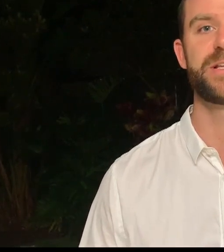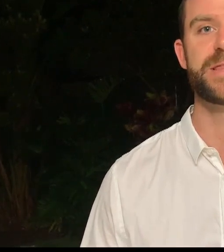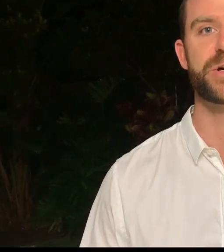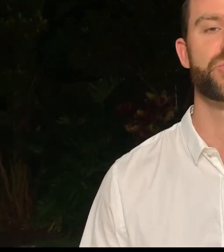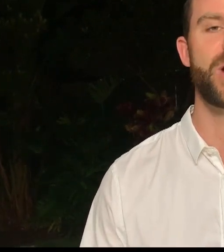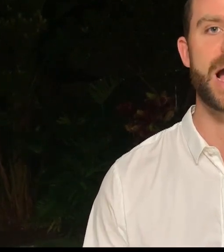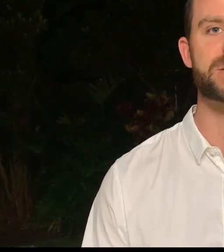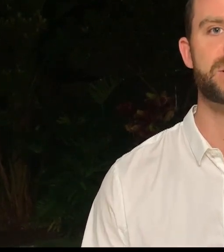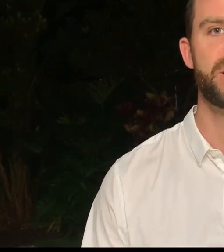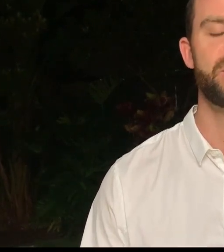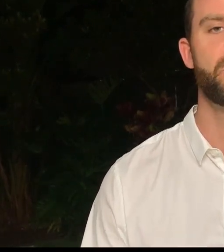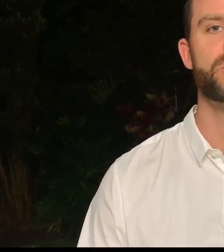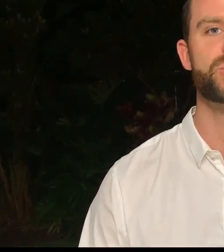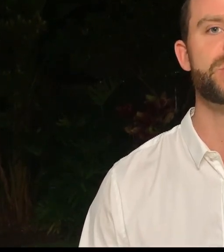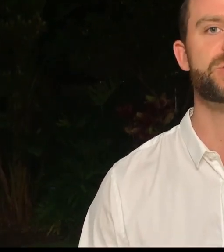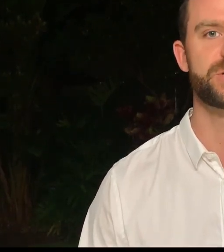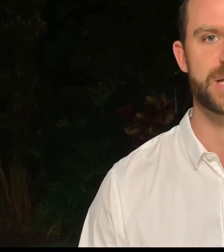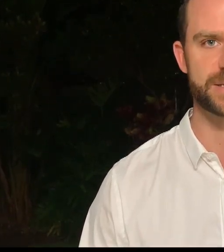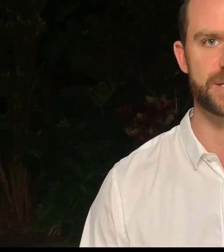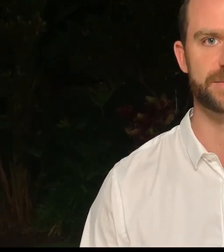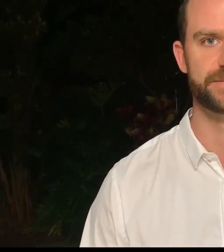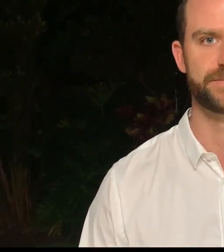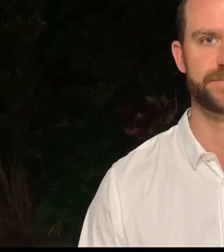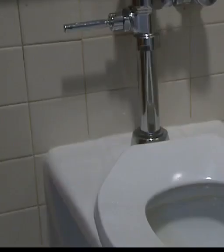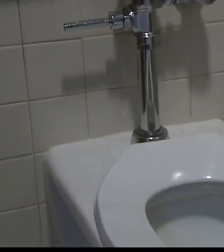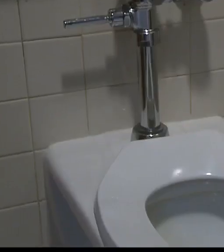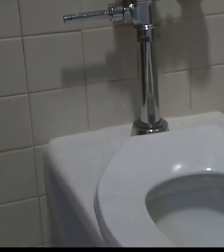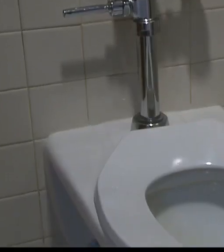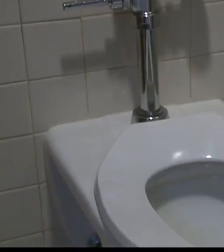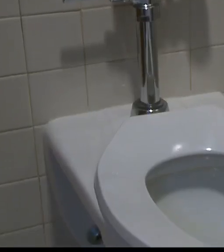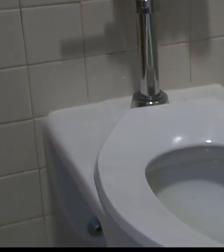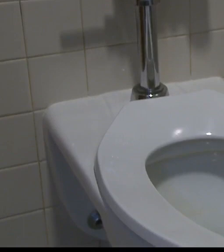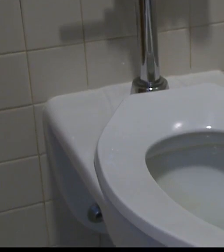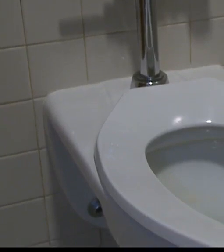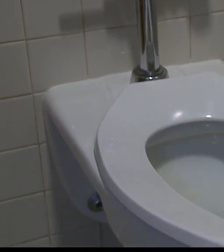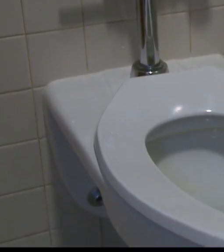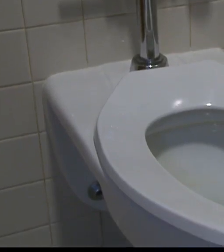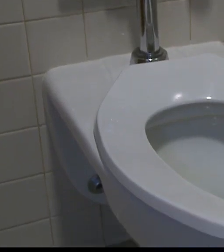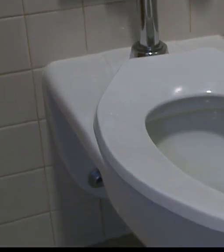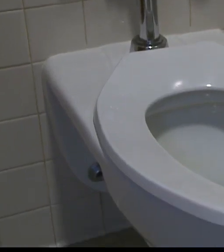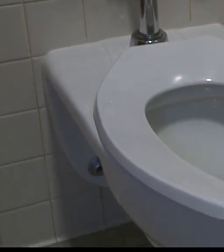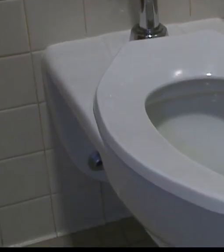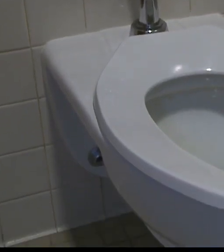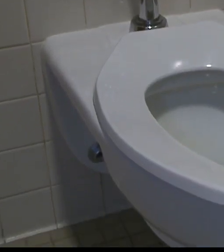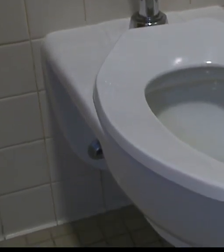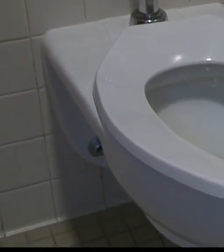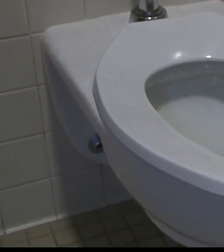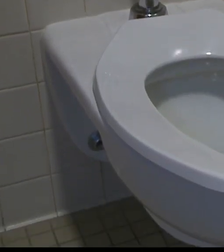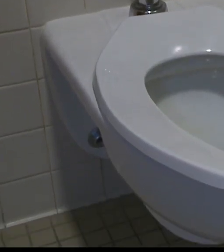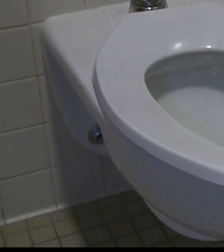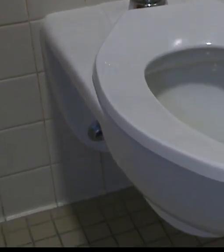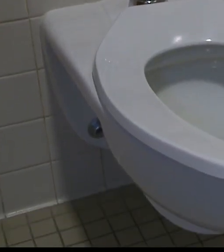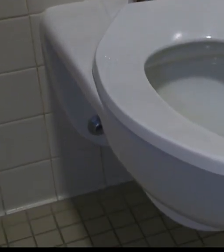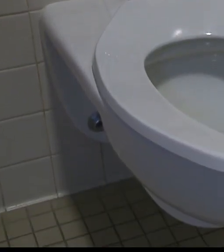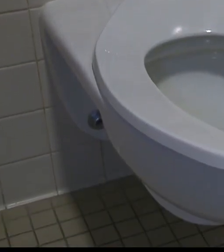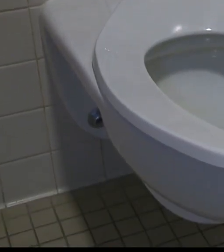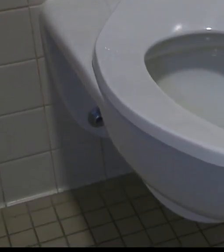DEPARTMENT OF ENVIRONMENTAL SERVICES BEGAN COLLECTING SAMPLES THROUGH